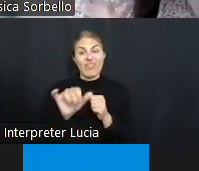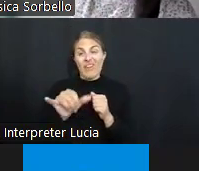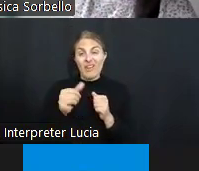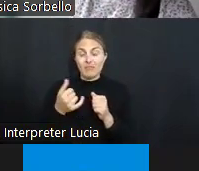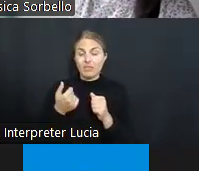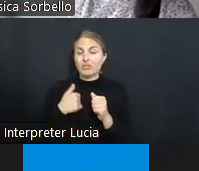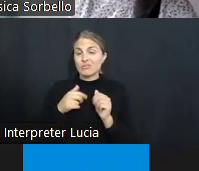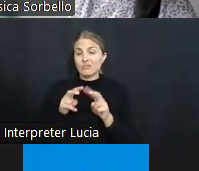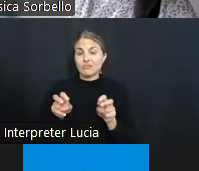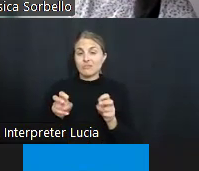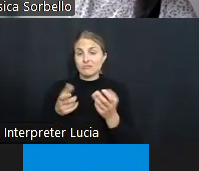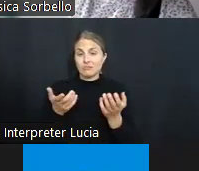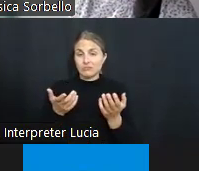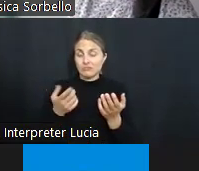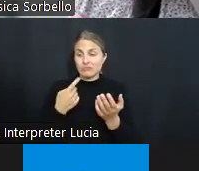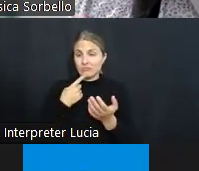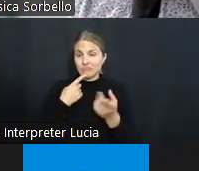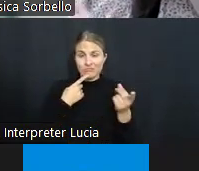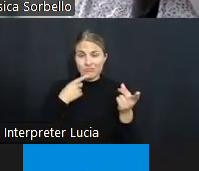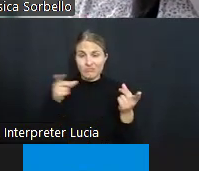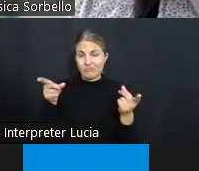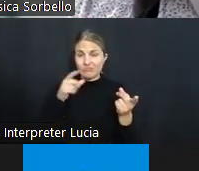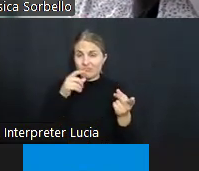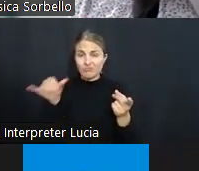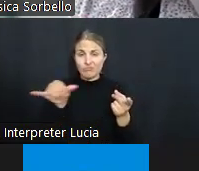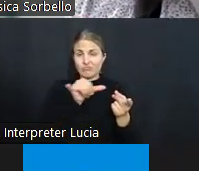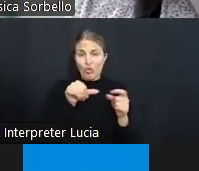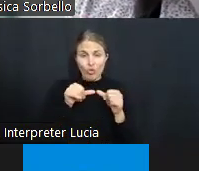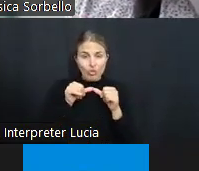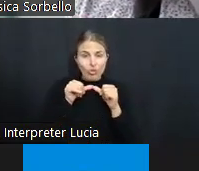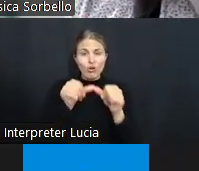not knowing much more than what is in front of us, but